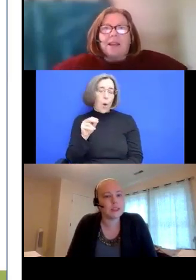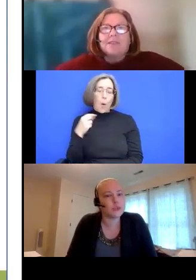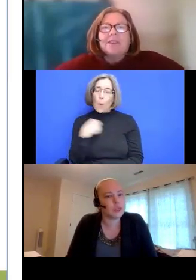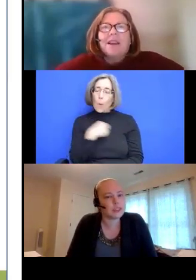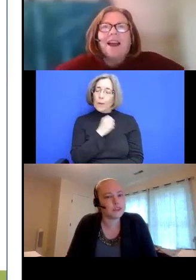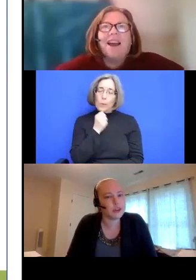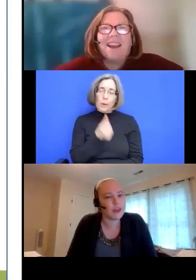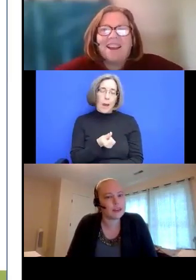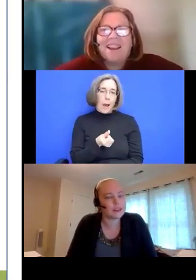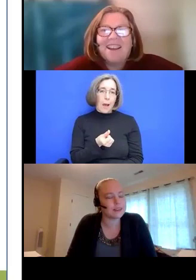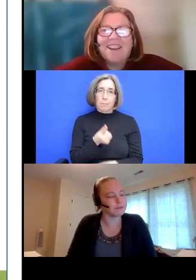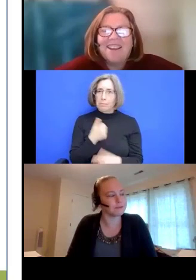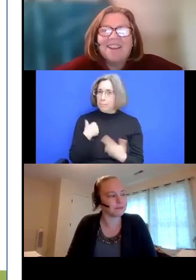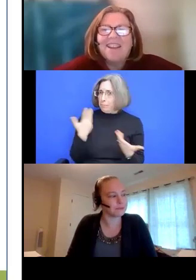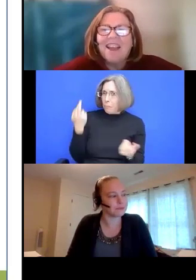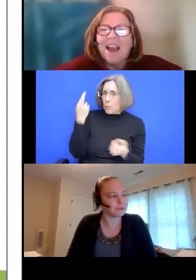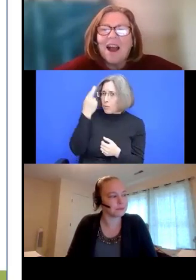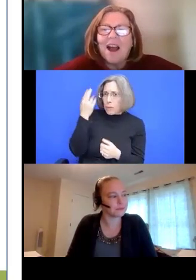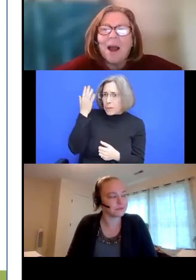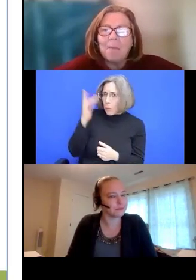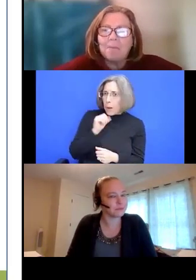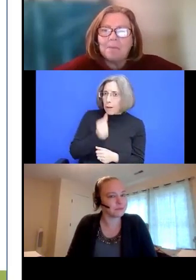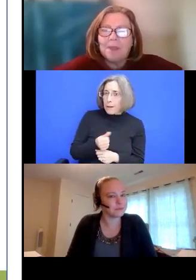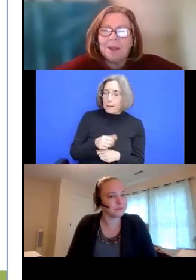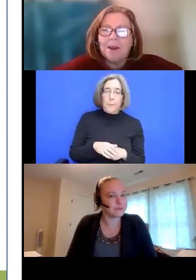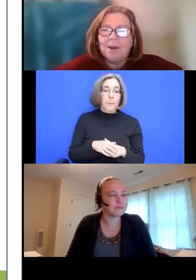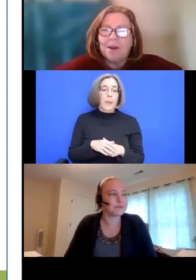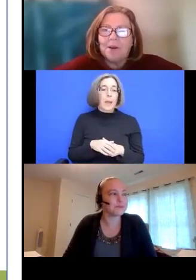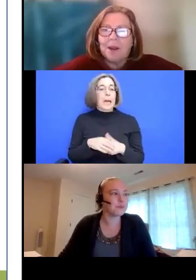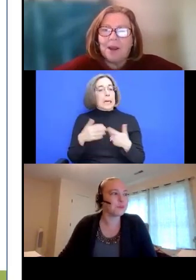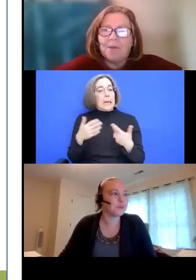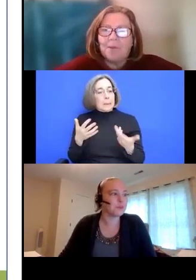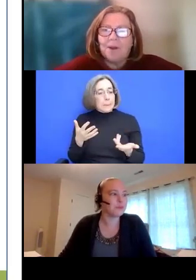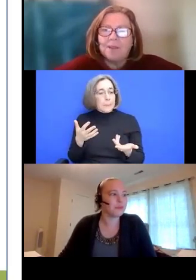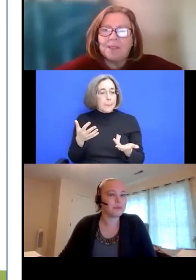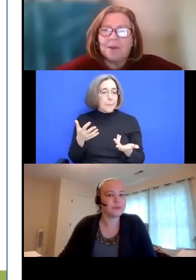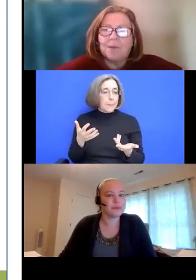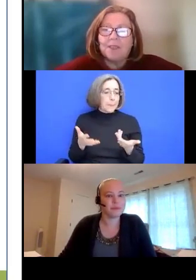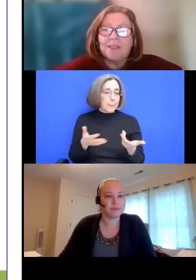Jade Blevins: Is there a reason for that? Scarlett Gibb: There was a reason.